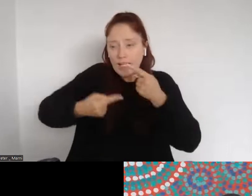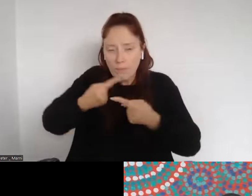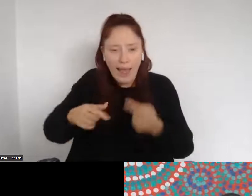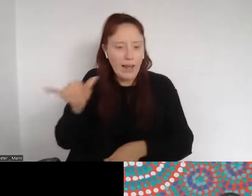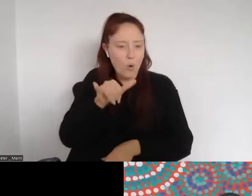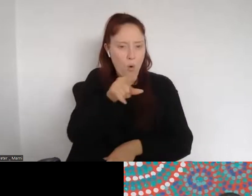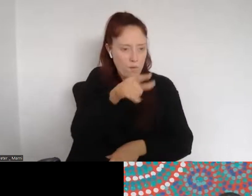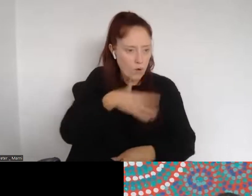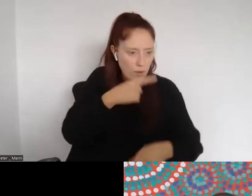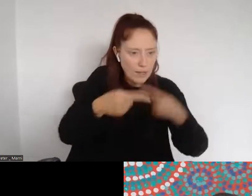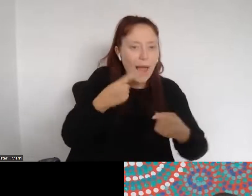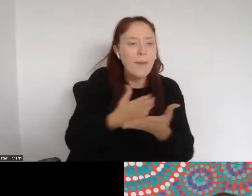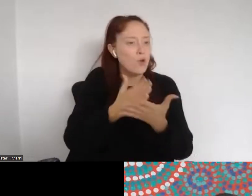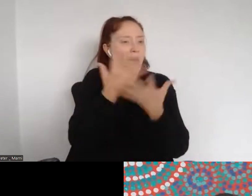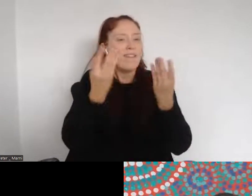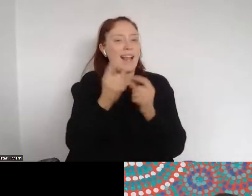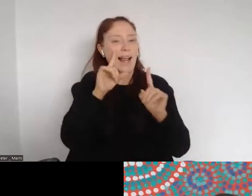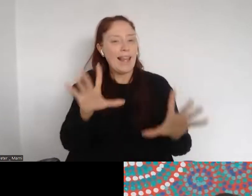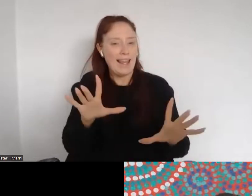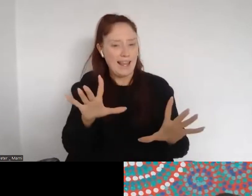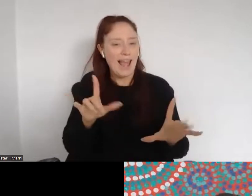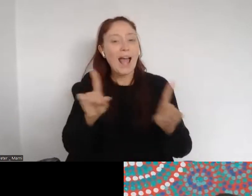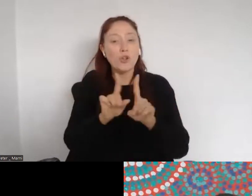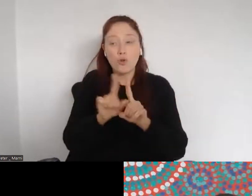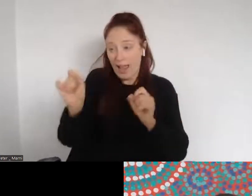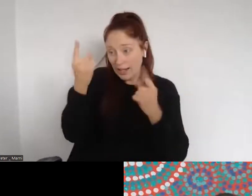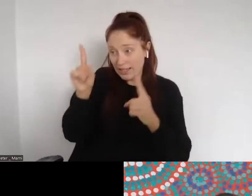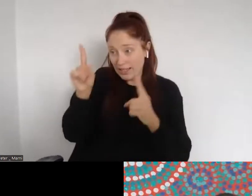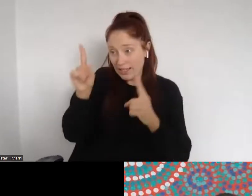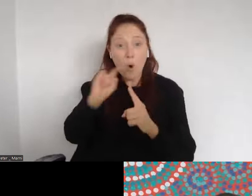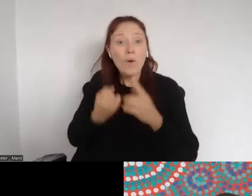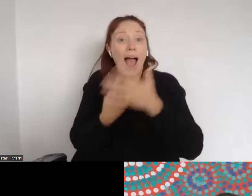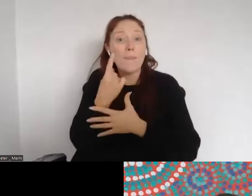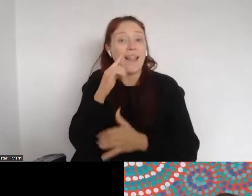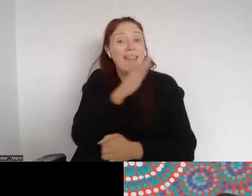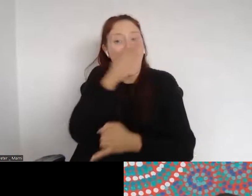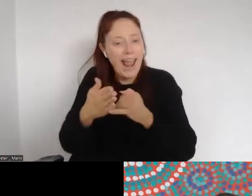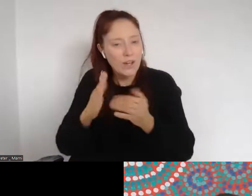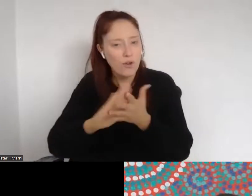but also the consequences of the hearing and what decision the tribunal made.